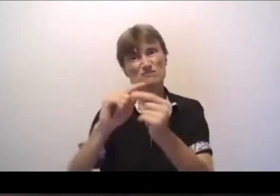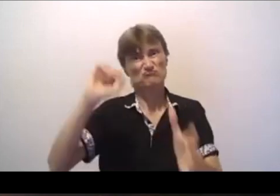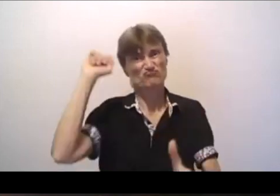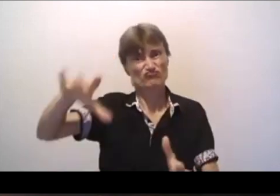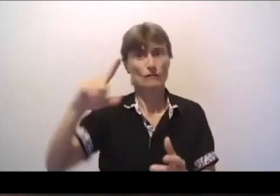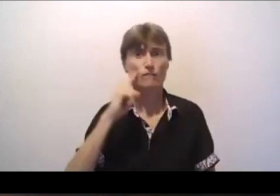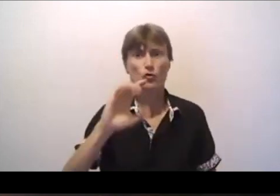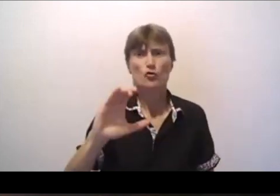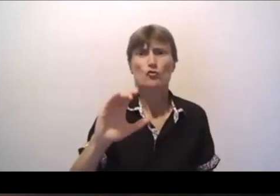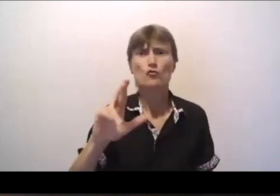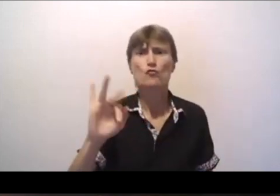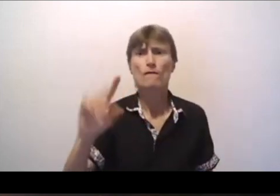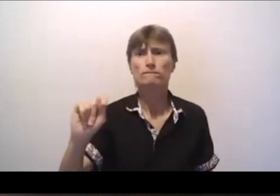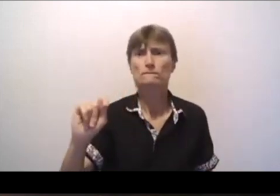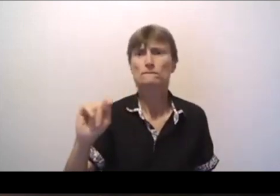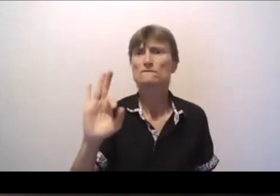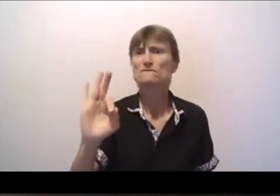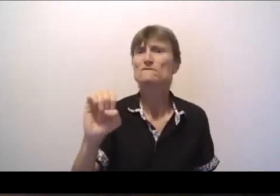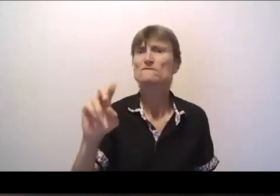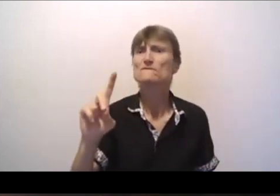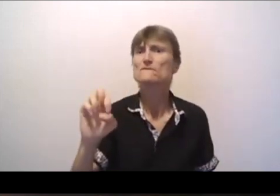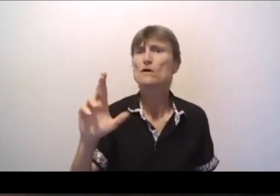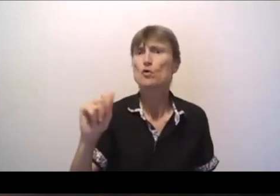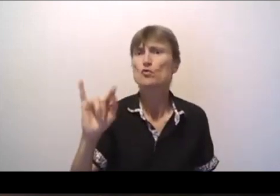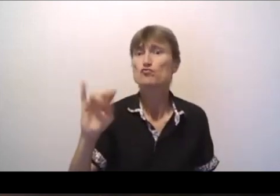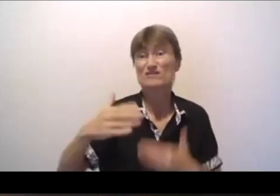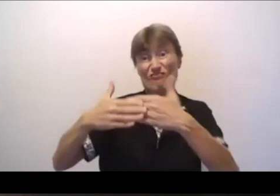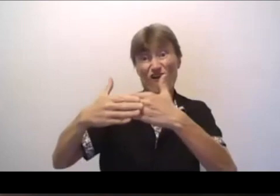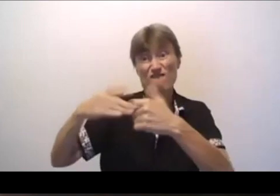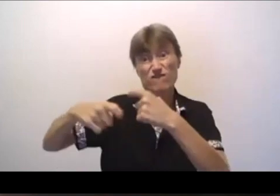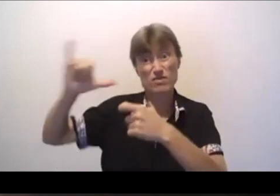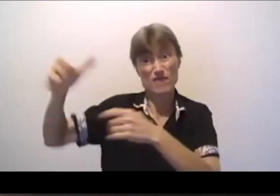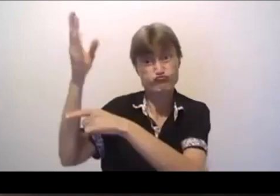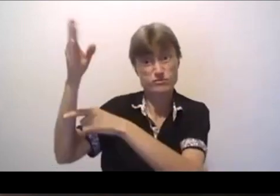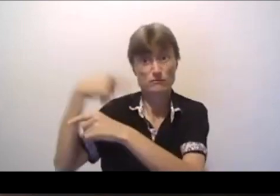uh at which this slide is adapted from and it tries to talk about uh thinking